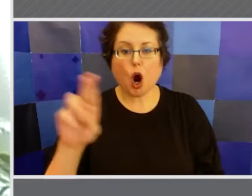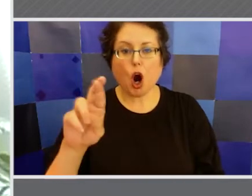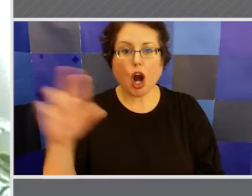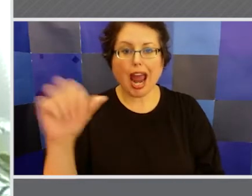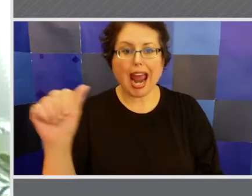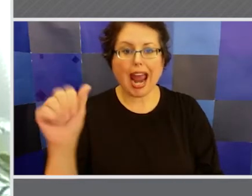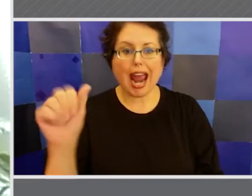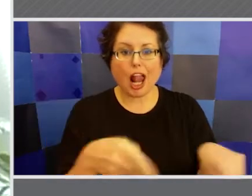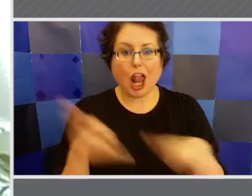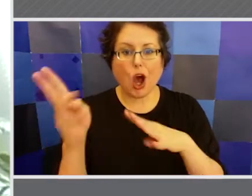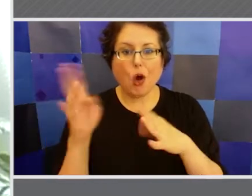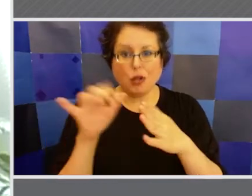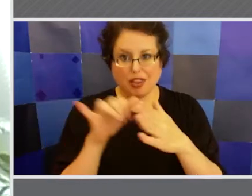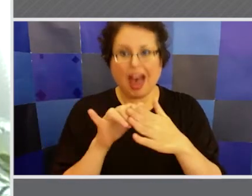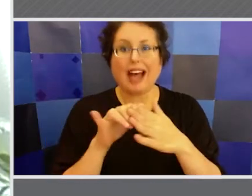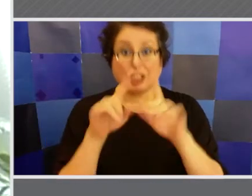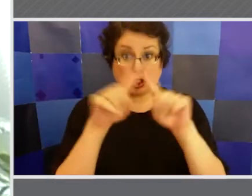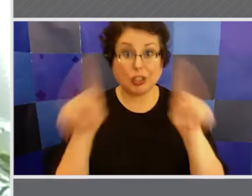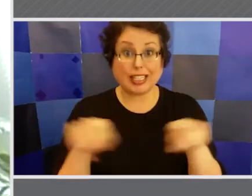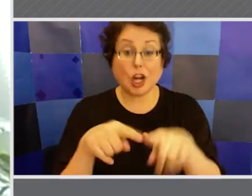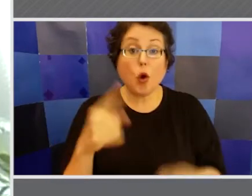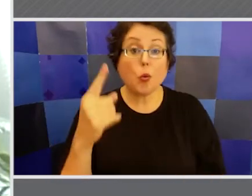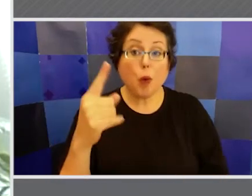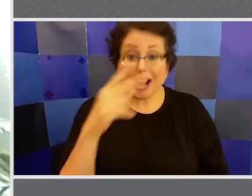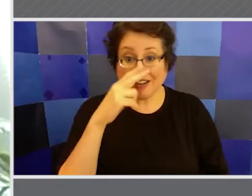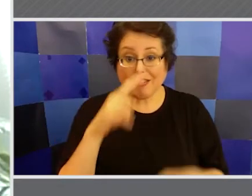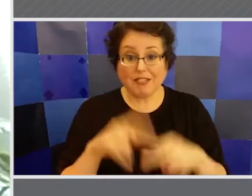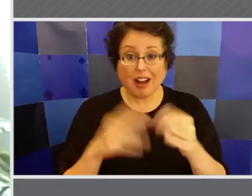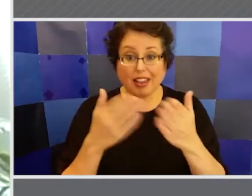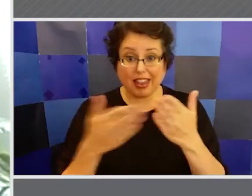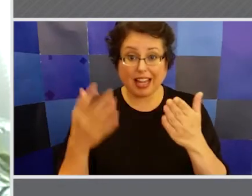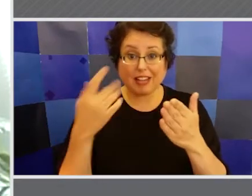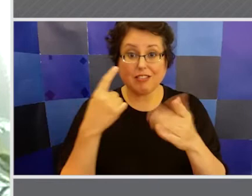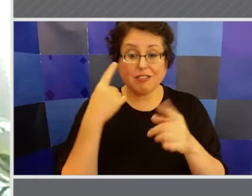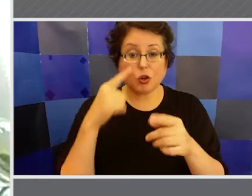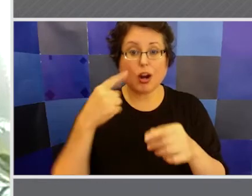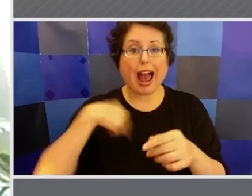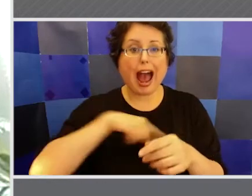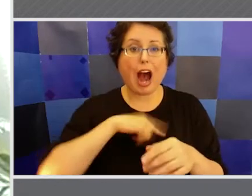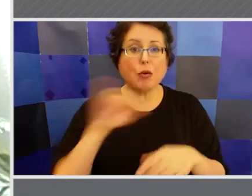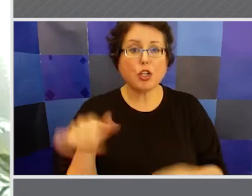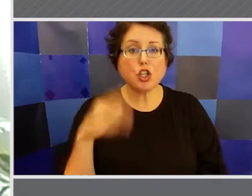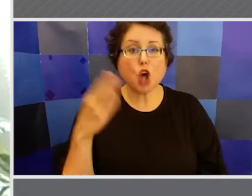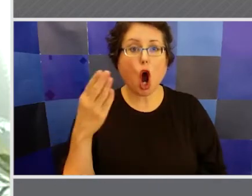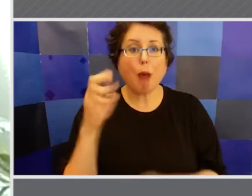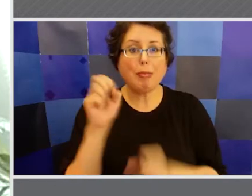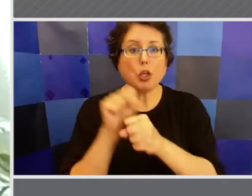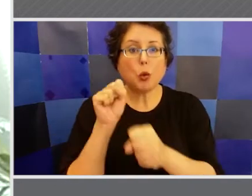the really fun aspects of our job is to work with, you know, 200 separate nonprofits throughout